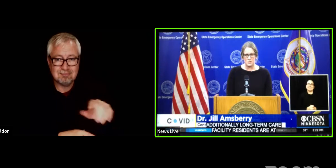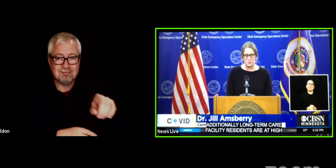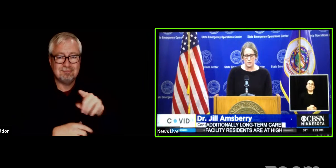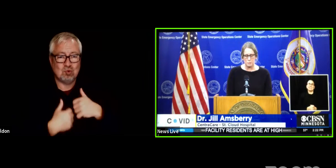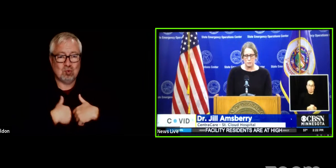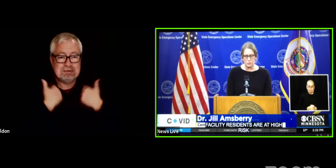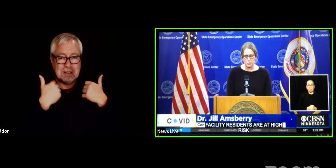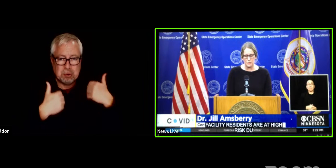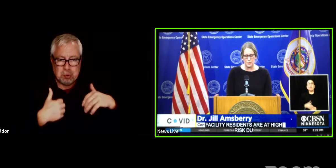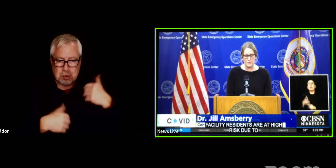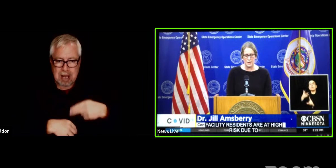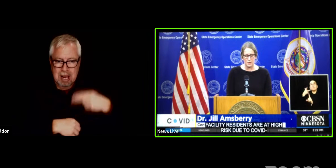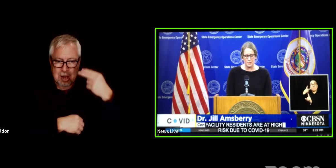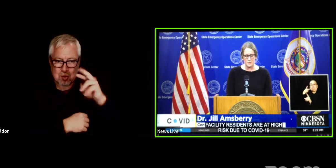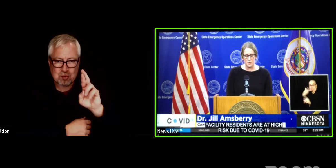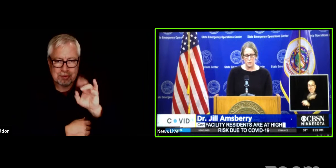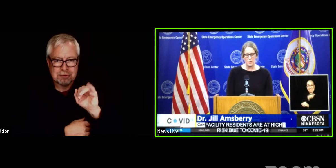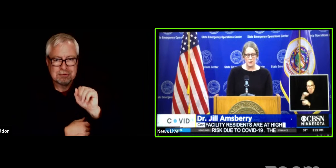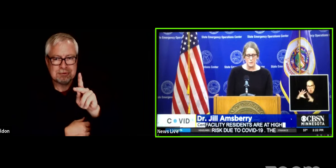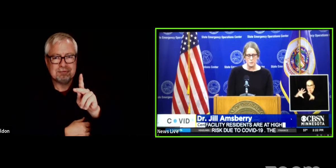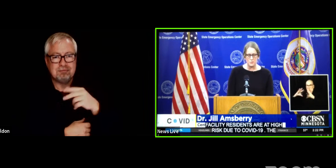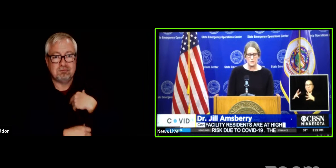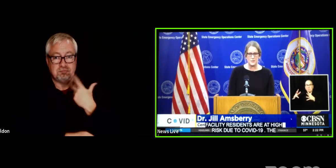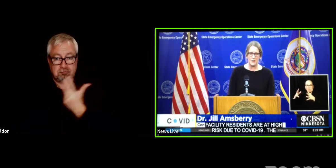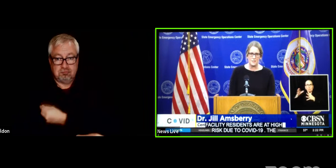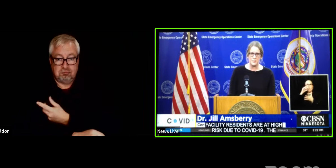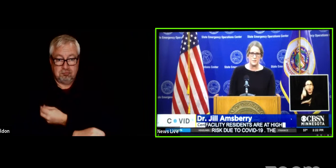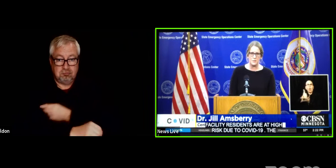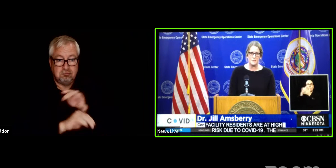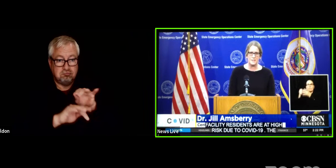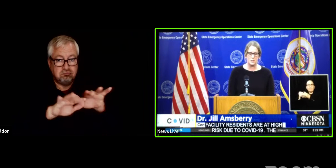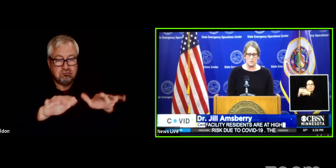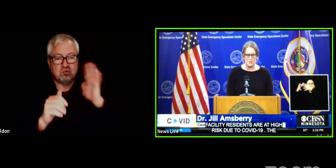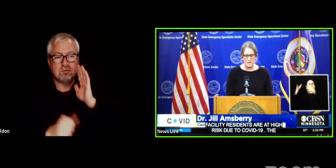TO IMPROVE THOSE OUTCOMES WHILE ALSO REDUCING HOSPITAL UNDER THE CIRCUMSTANCES